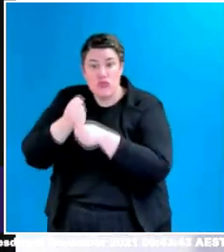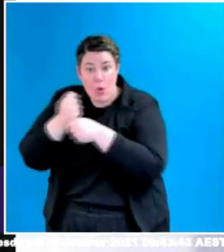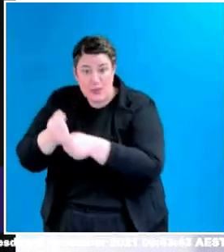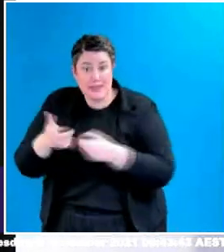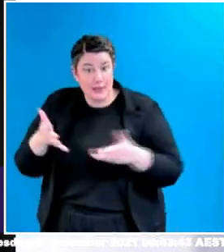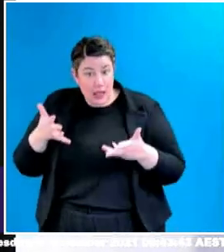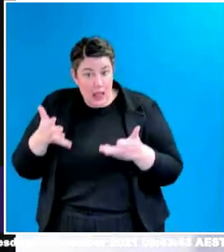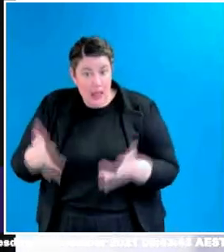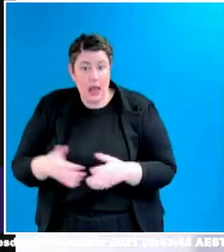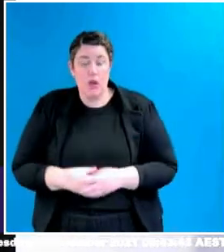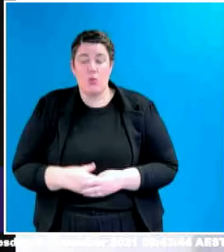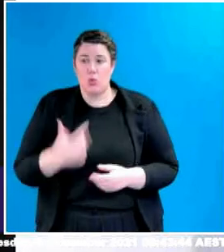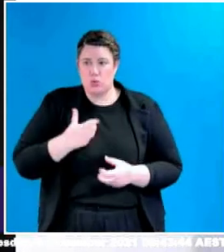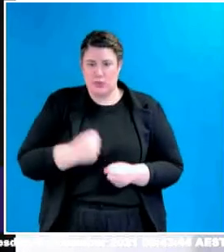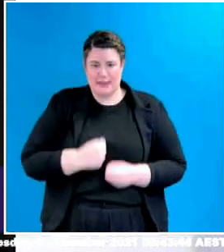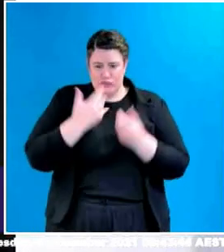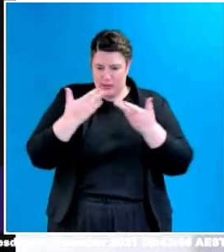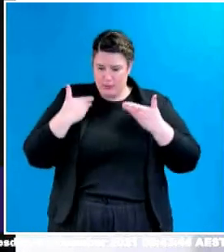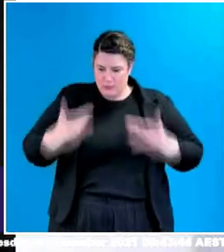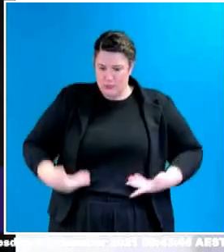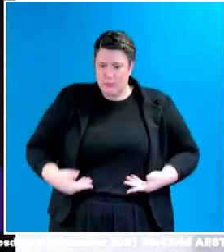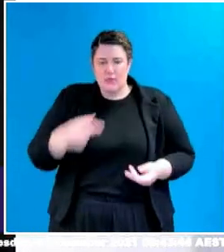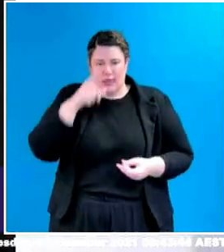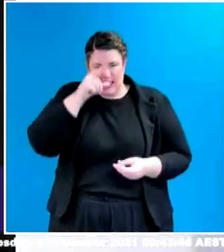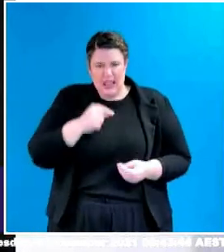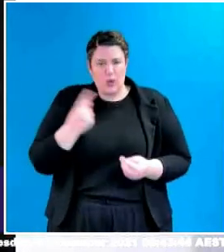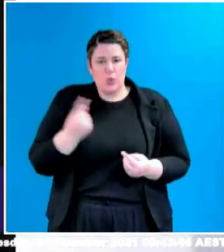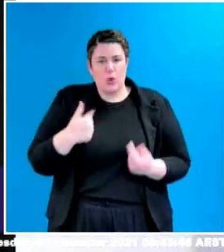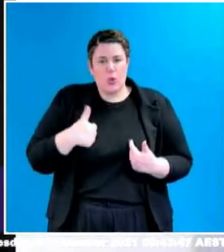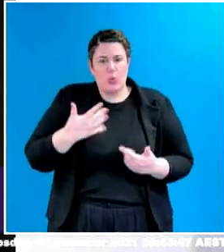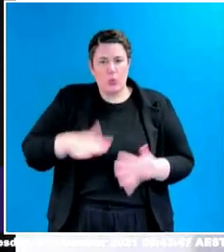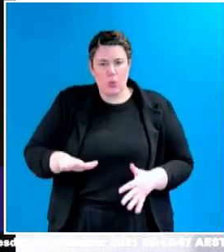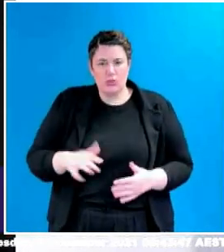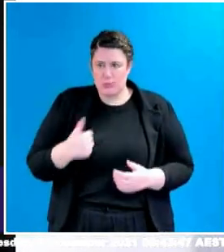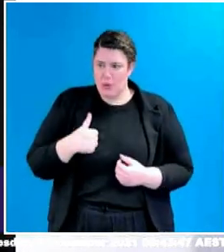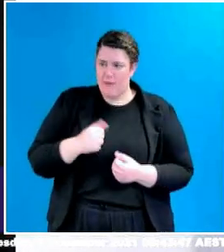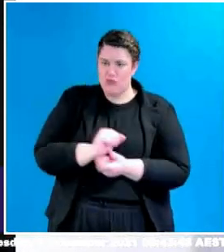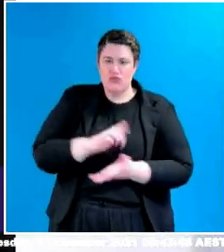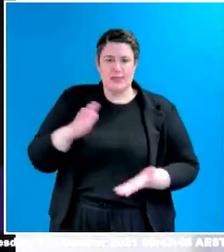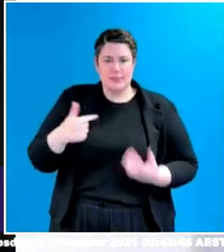freedom of expression. They are part of civil and political rights, is that right?